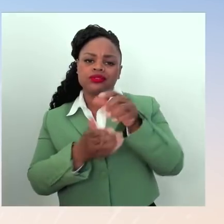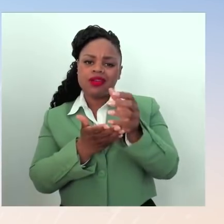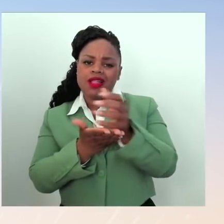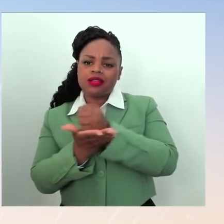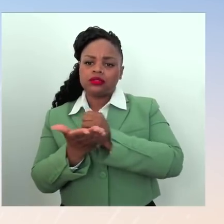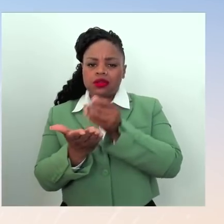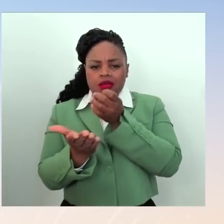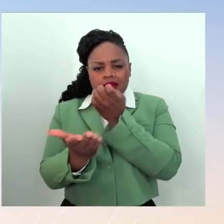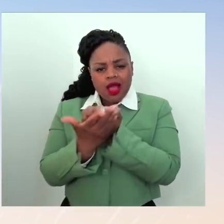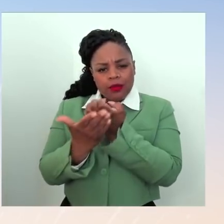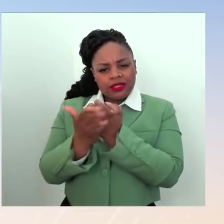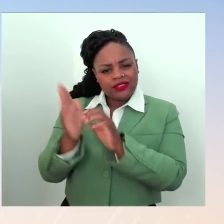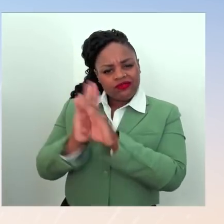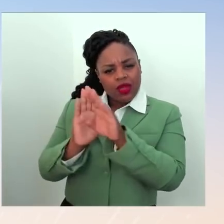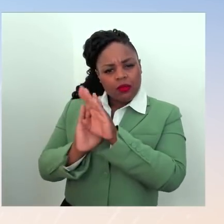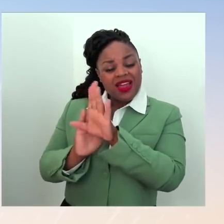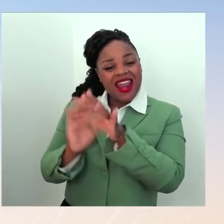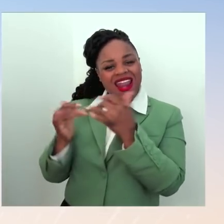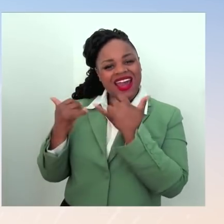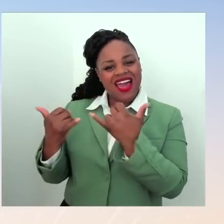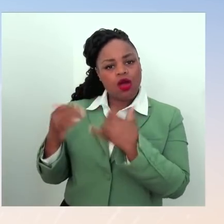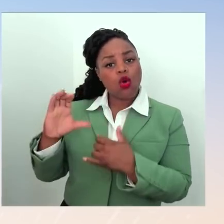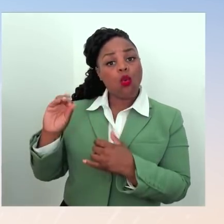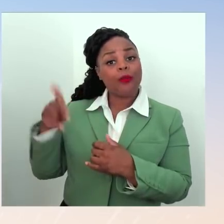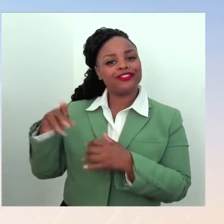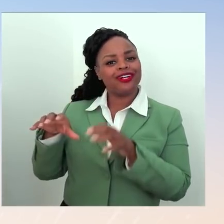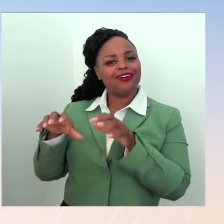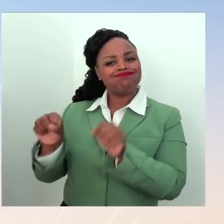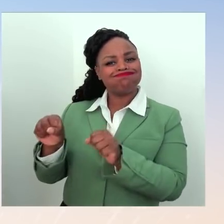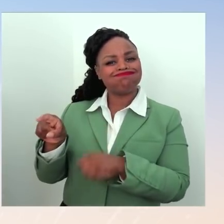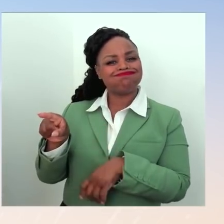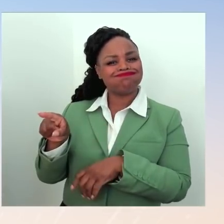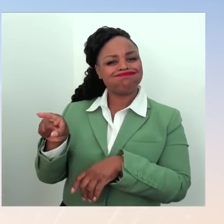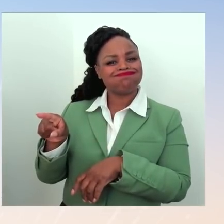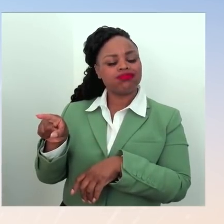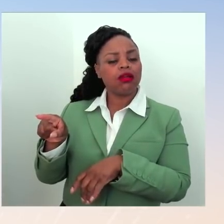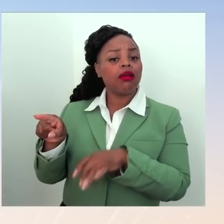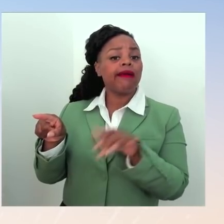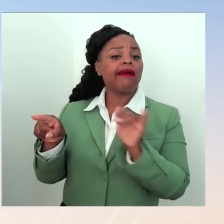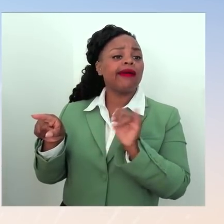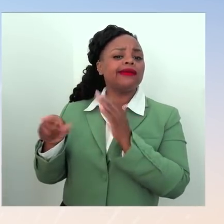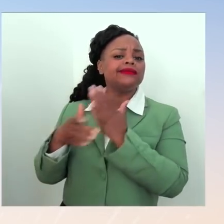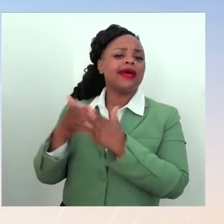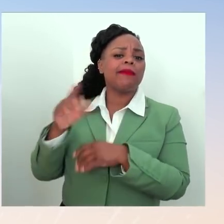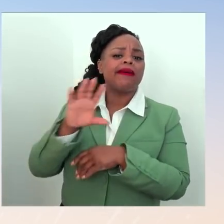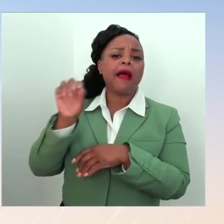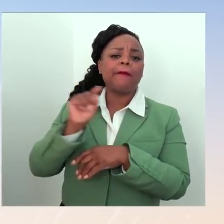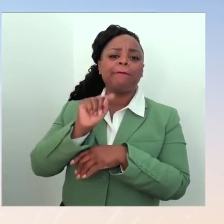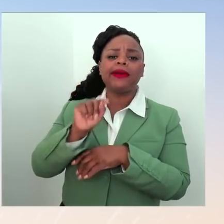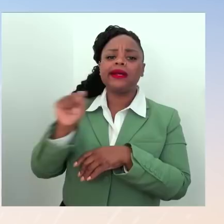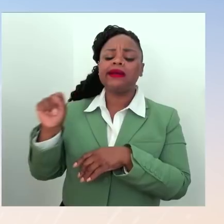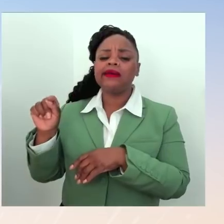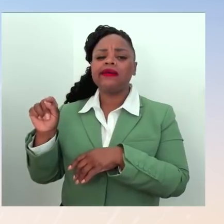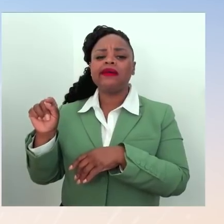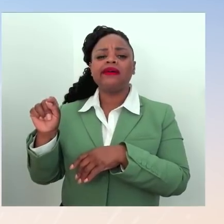like non-compete agreements and misclassification, have stifled wages for workers and reduced their power to bargain for dignity